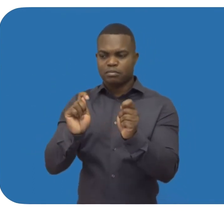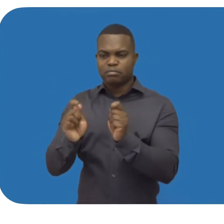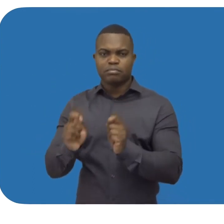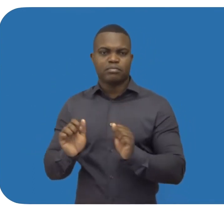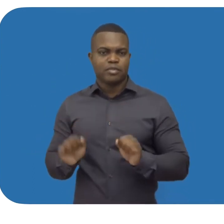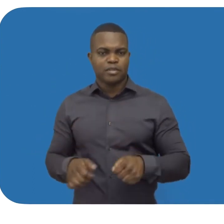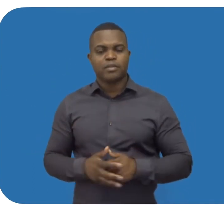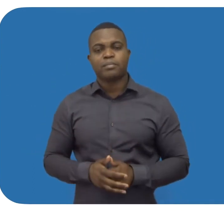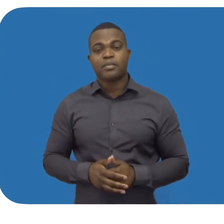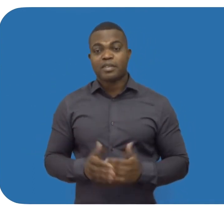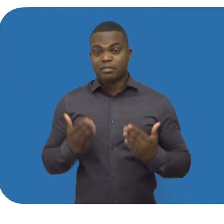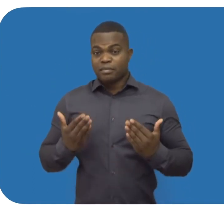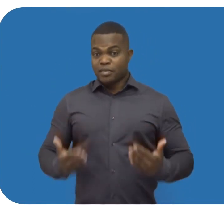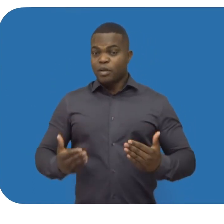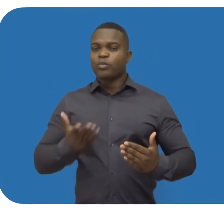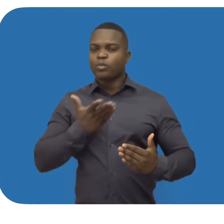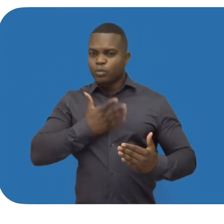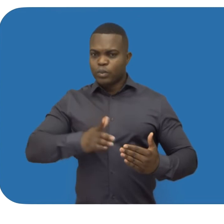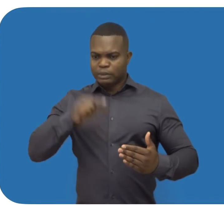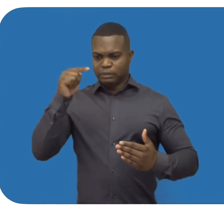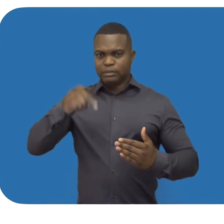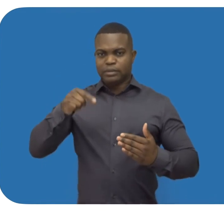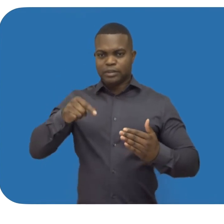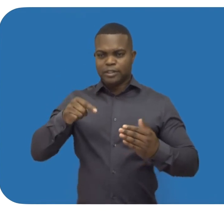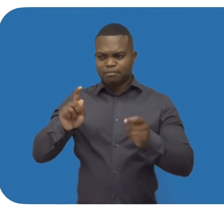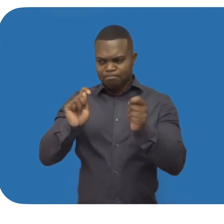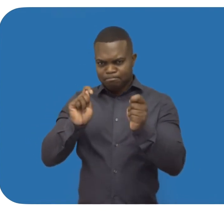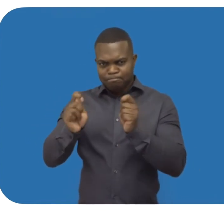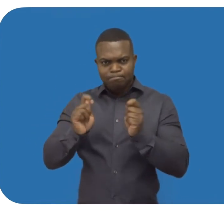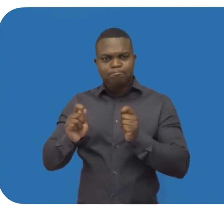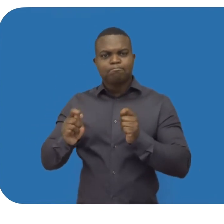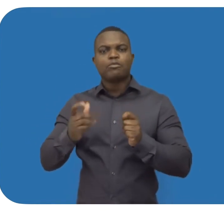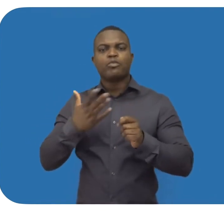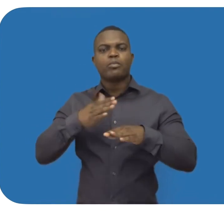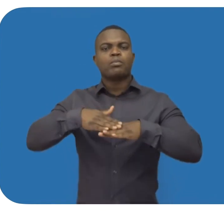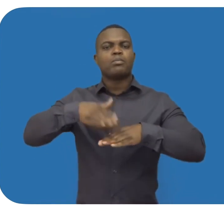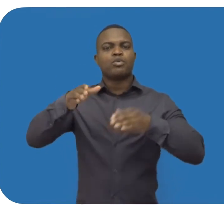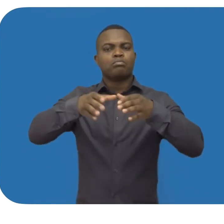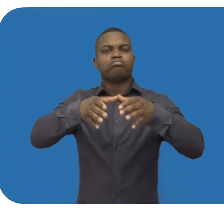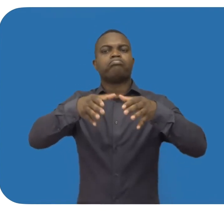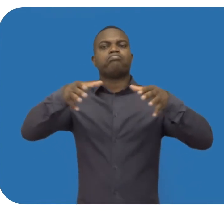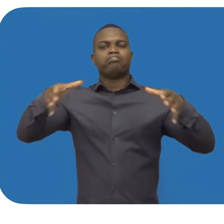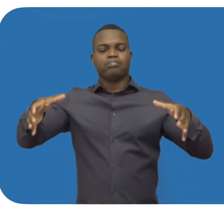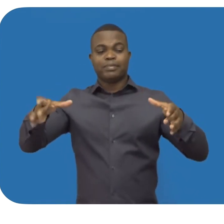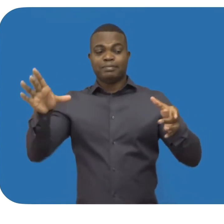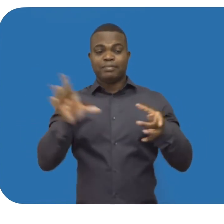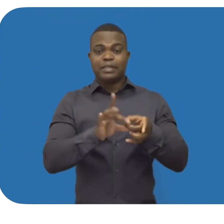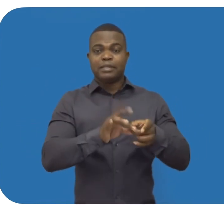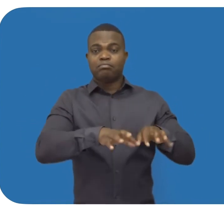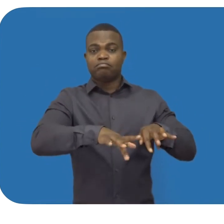We are currently working on extending this markup to help us with extracting machine-readable metadata from our descriptions.